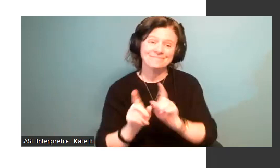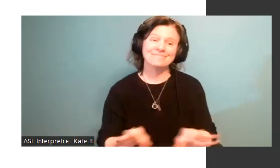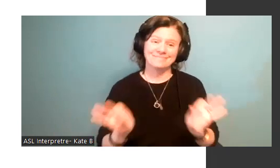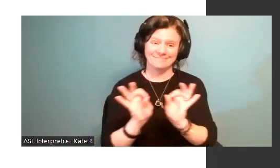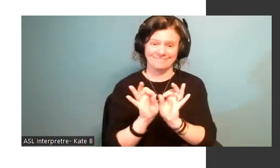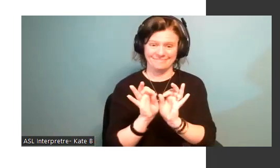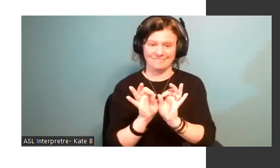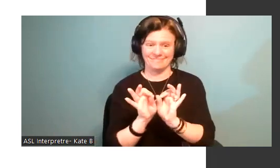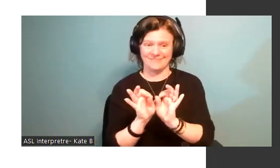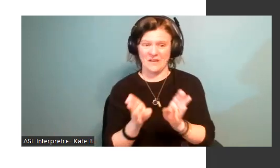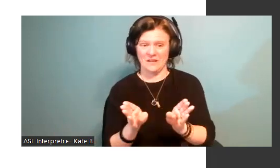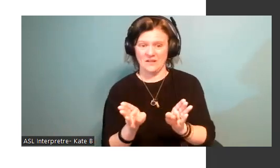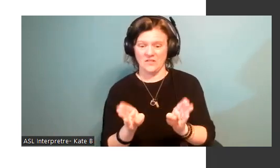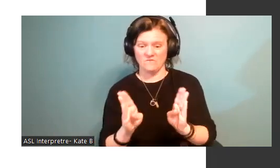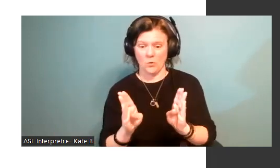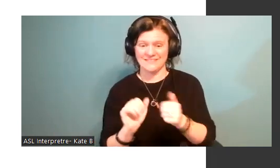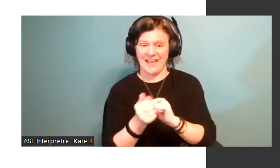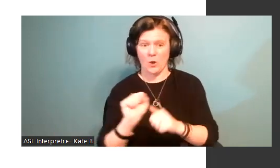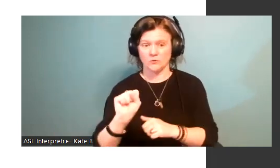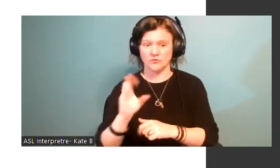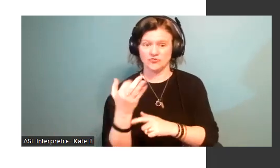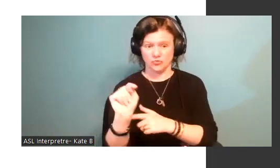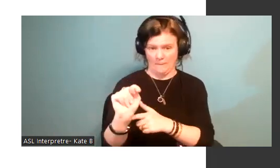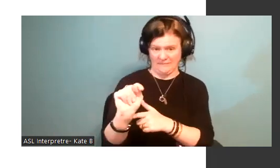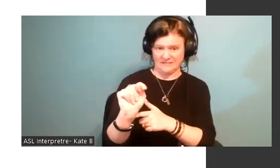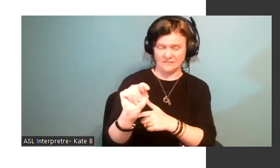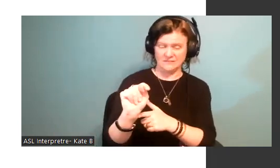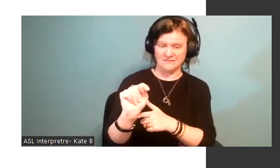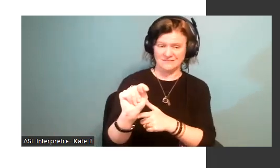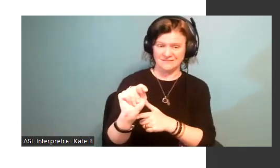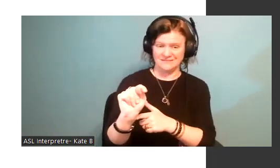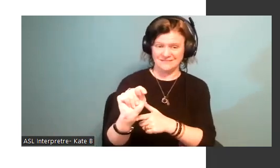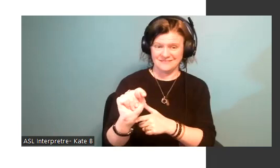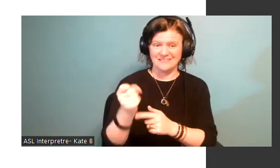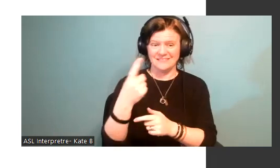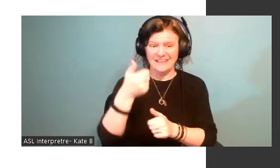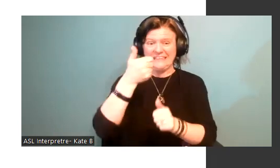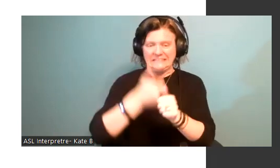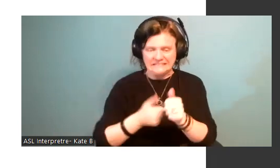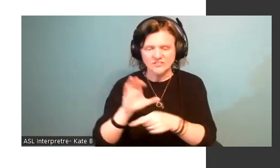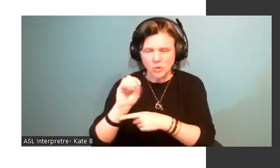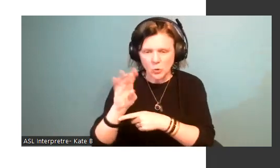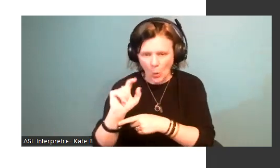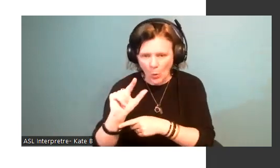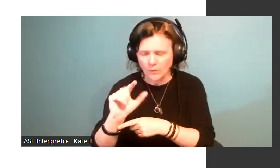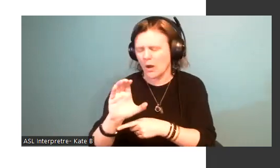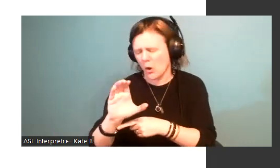expecting the normal behaviors. Okay, I'm in a menu, I need to switch to using my arrow keys. It